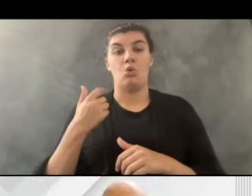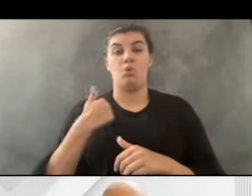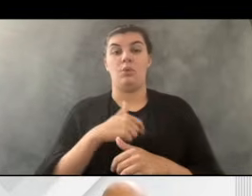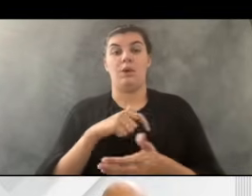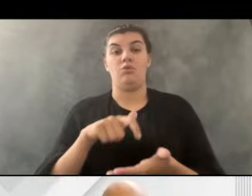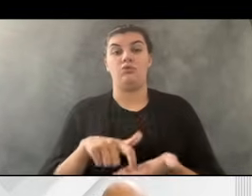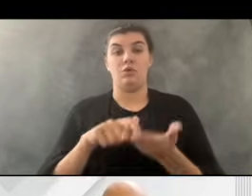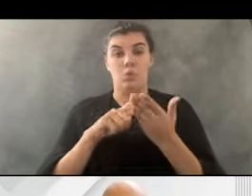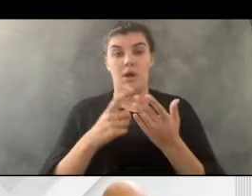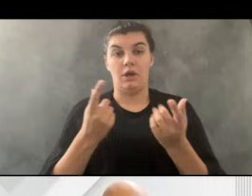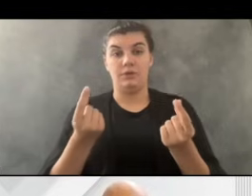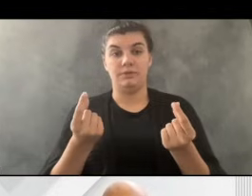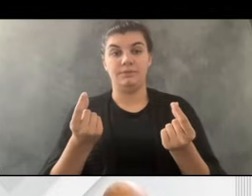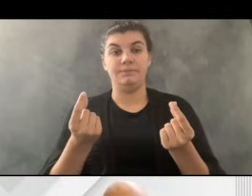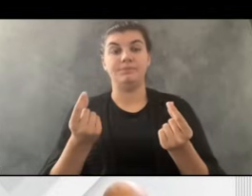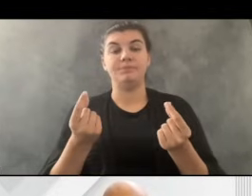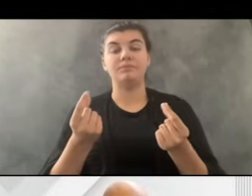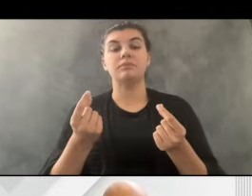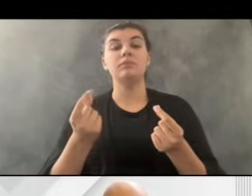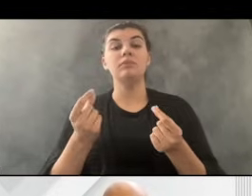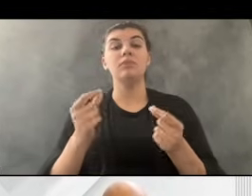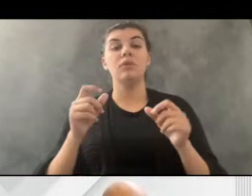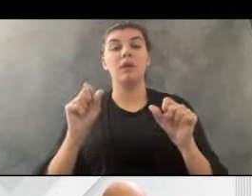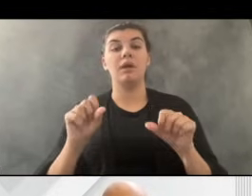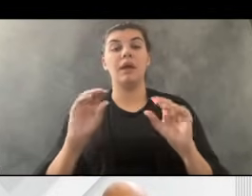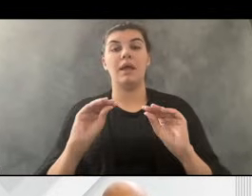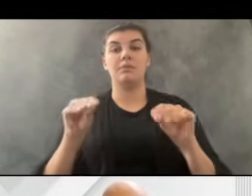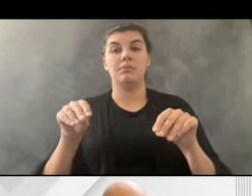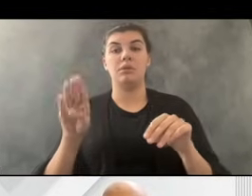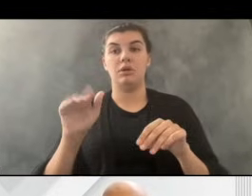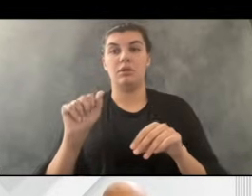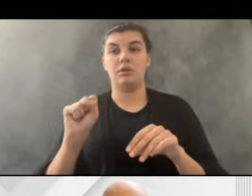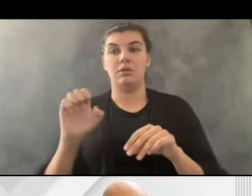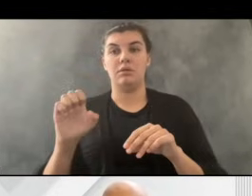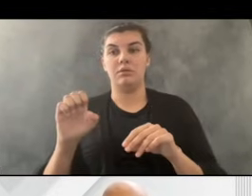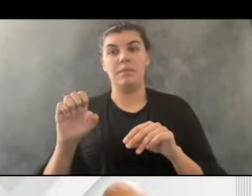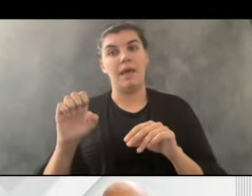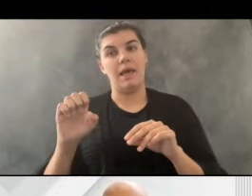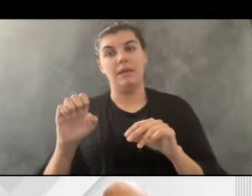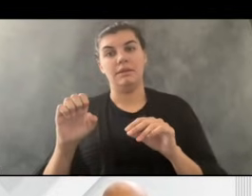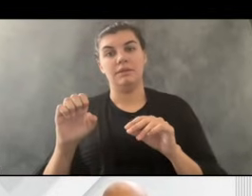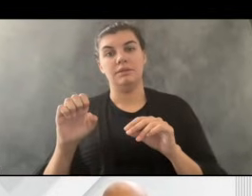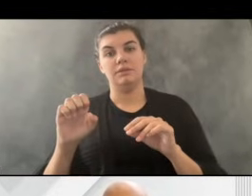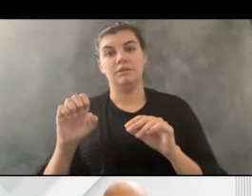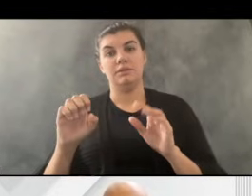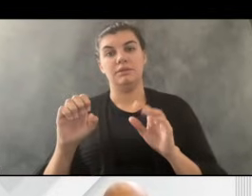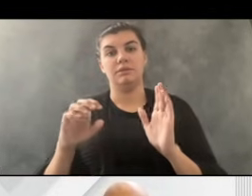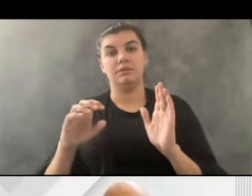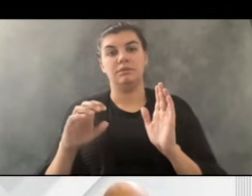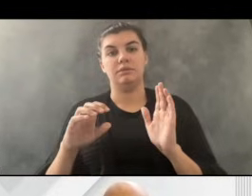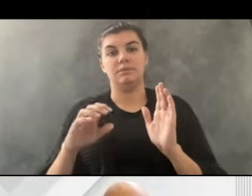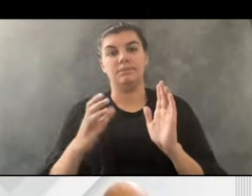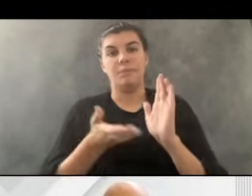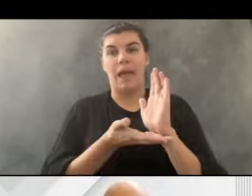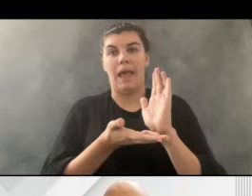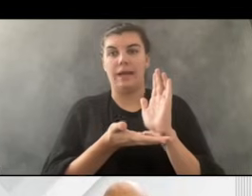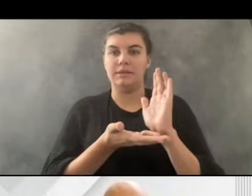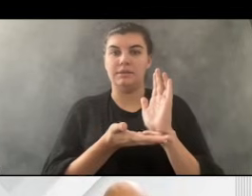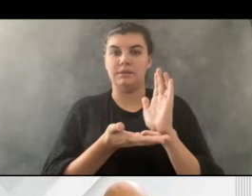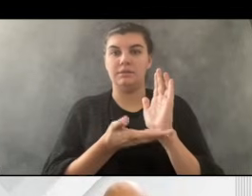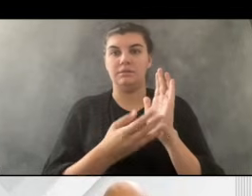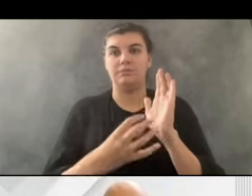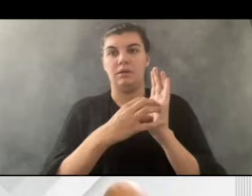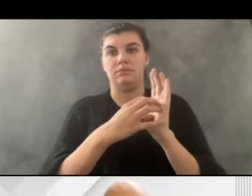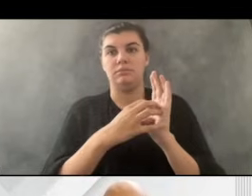that condition is that you can put a base on the poster pylon, like what is shown to you